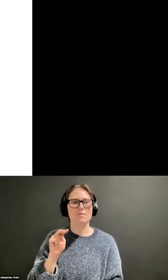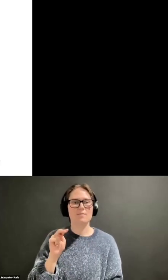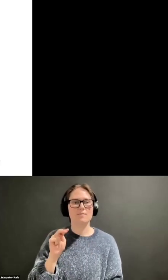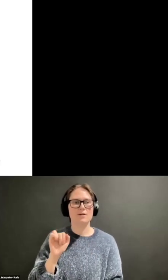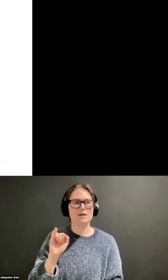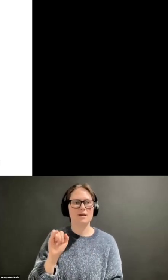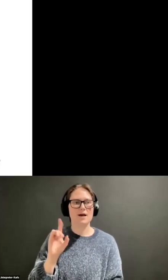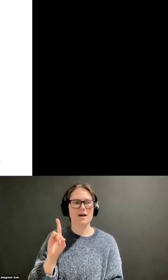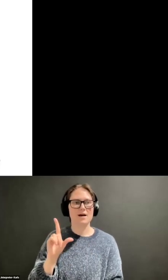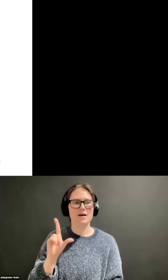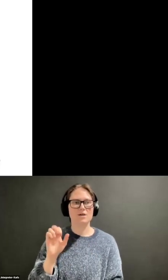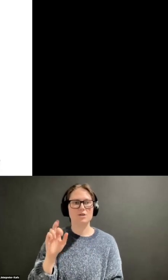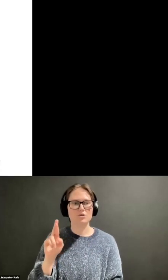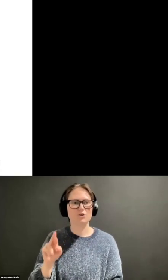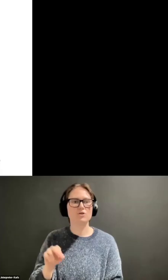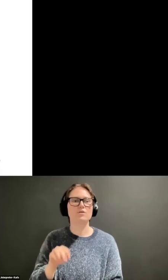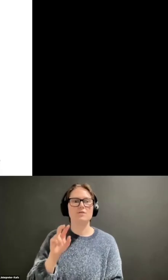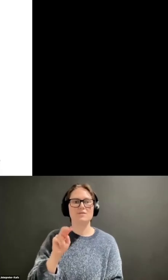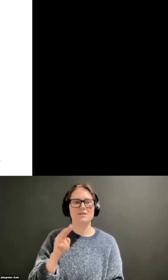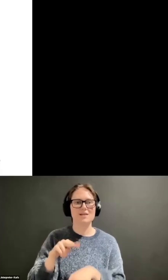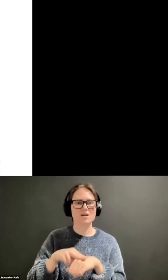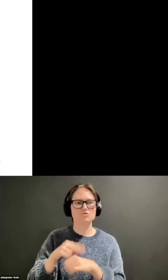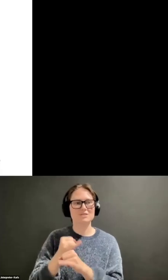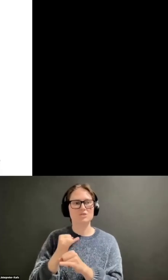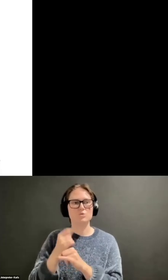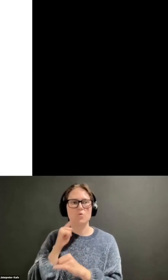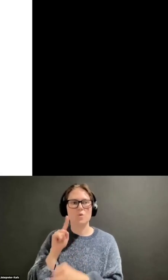and Rehabilitation Research. Next slide, please.